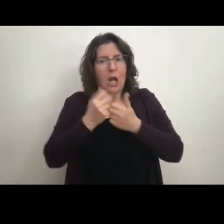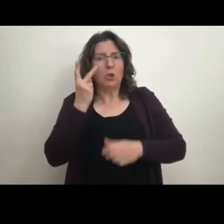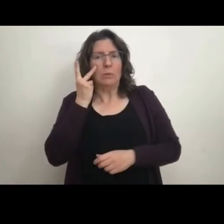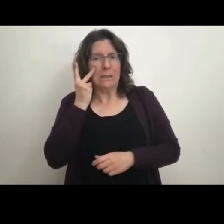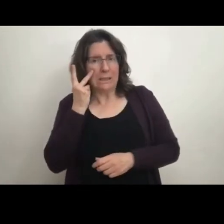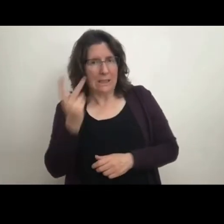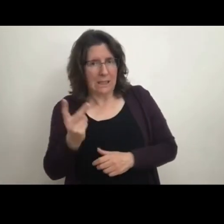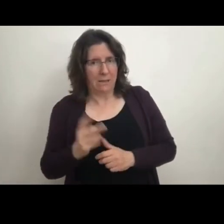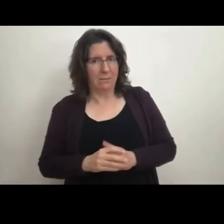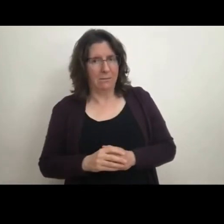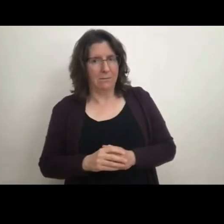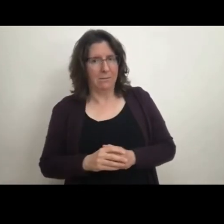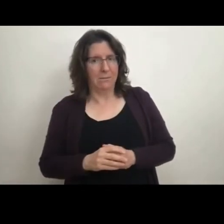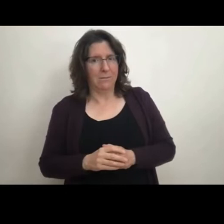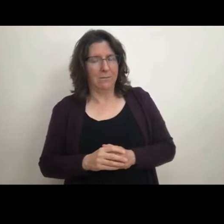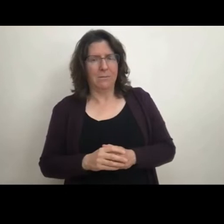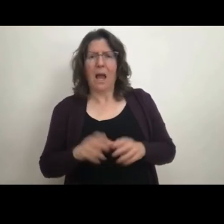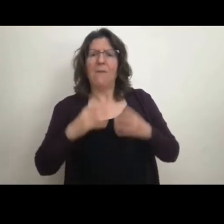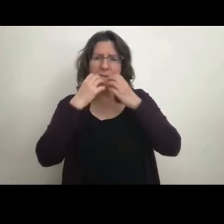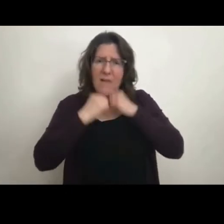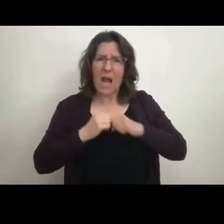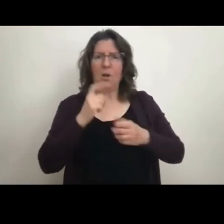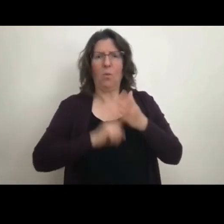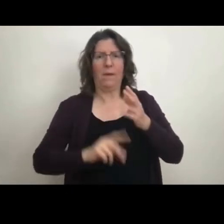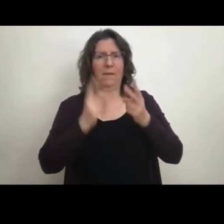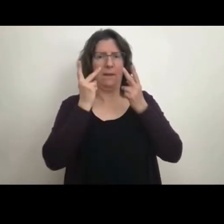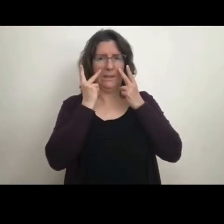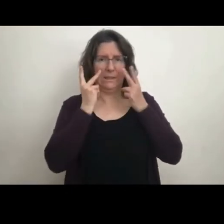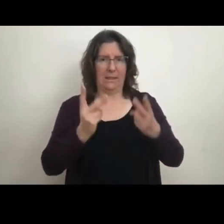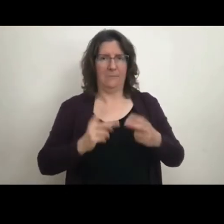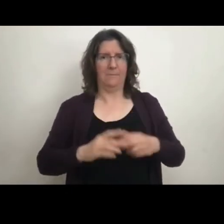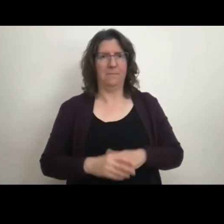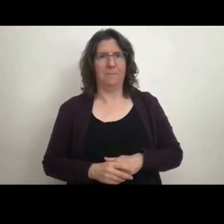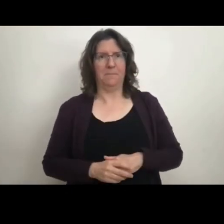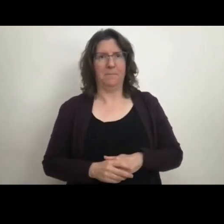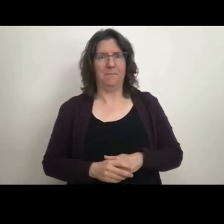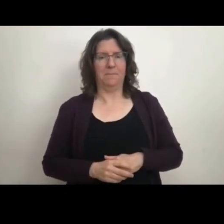To learn how to see, and to value what they see.